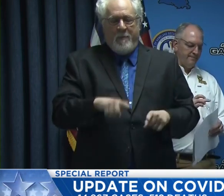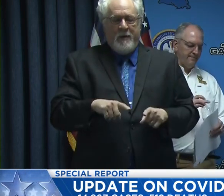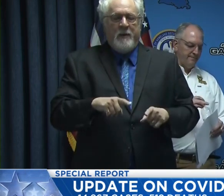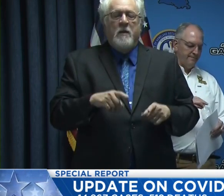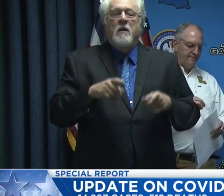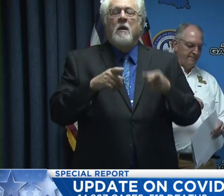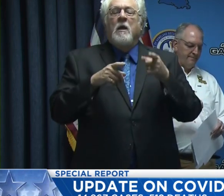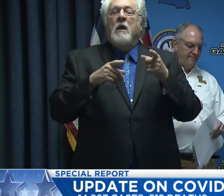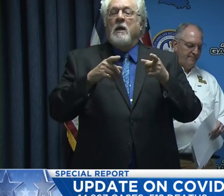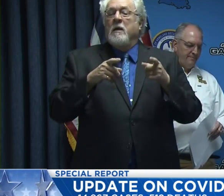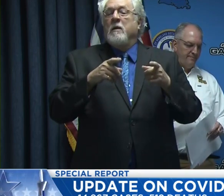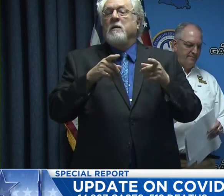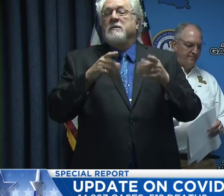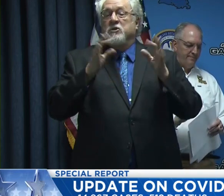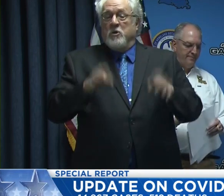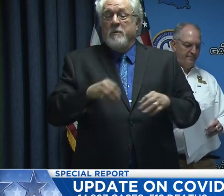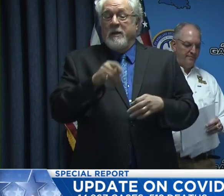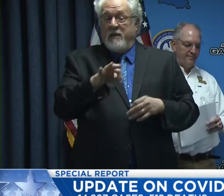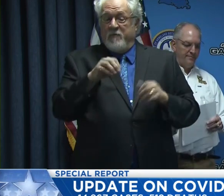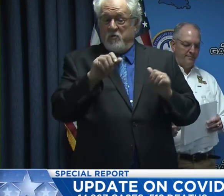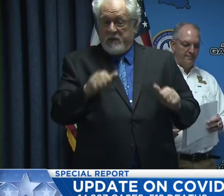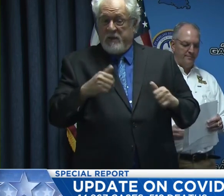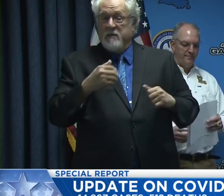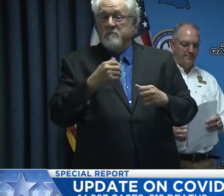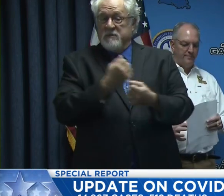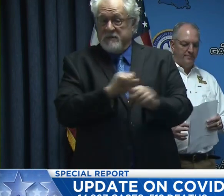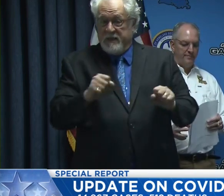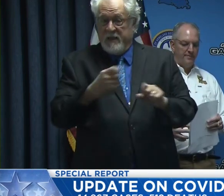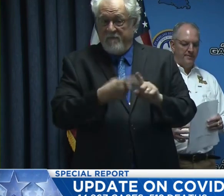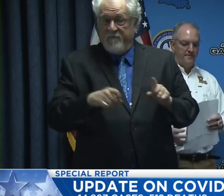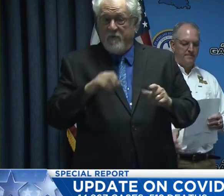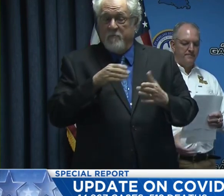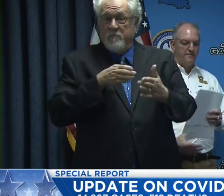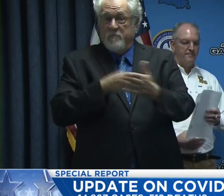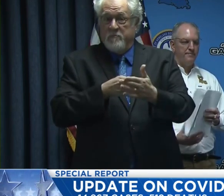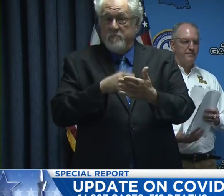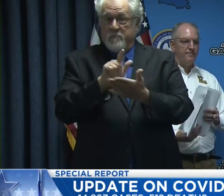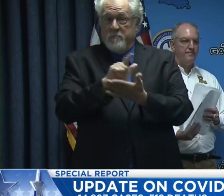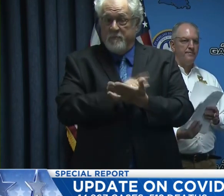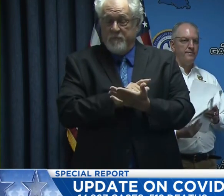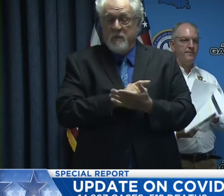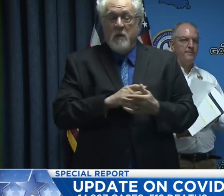ALREADY HAVE IN LOUISIANA. THE FACTS AND CIRCUMSTANCES AROUND ANY INCIDENT WELL